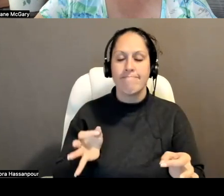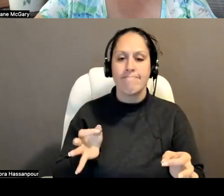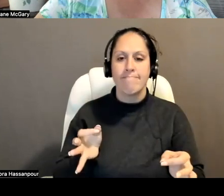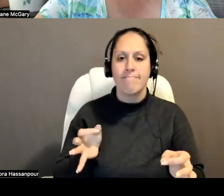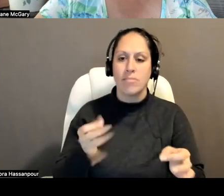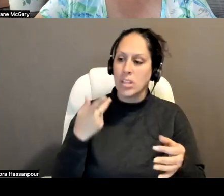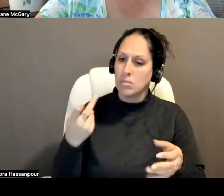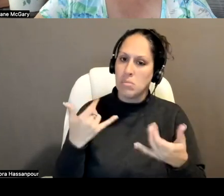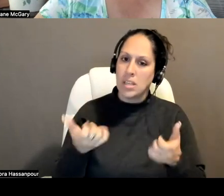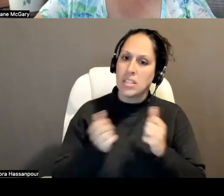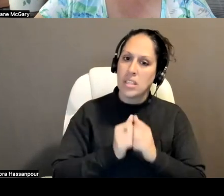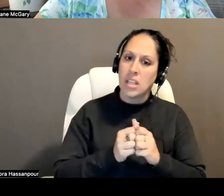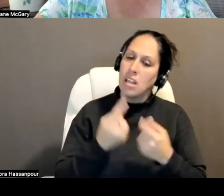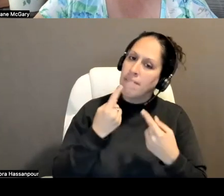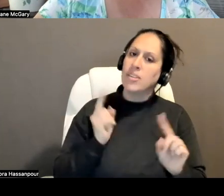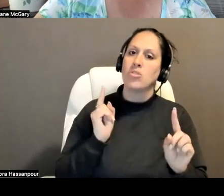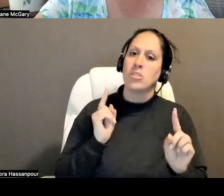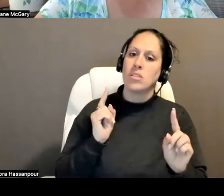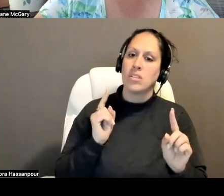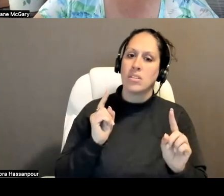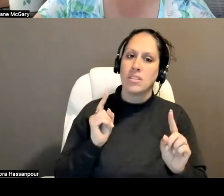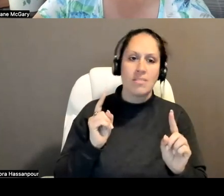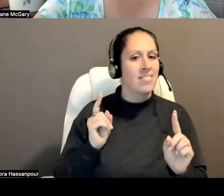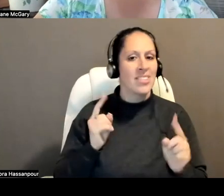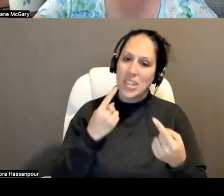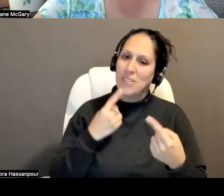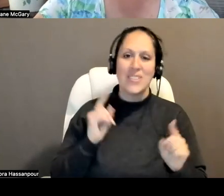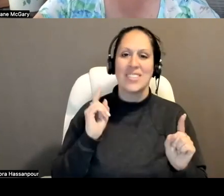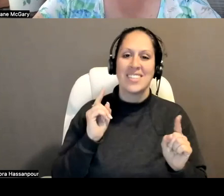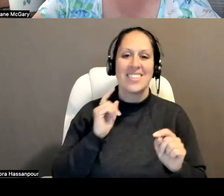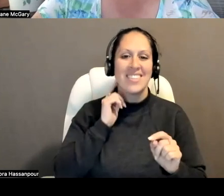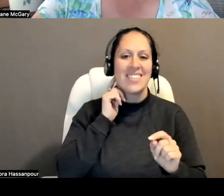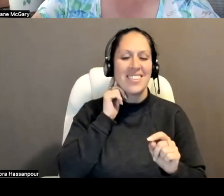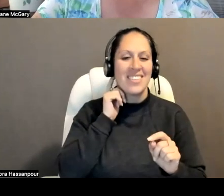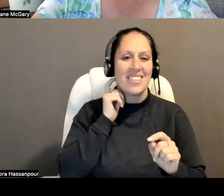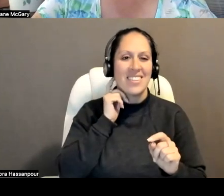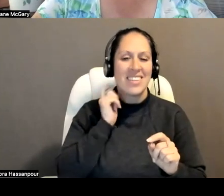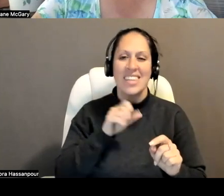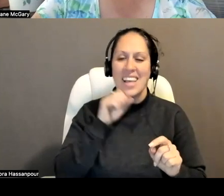together officially. Yeah, officially. Yeah. I love the sound of a cello!